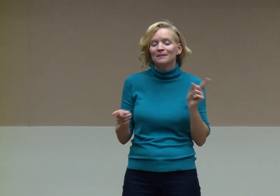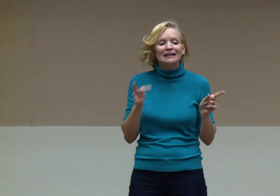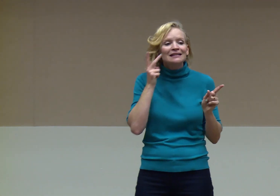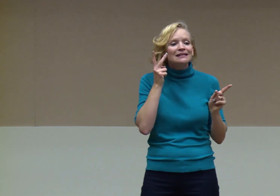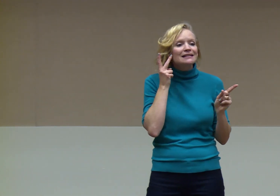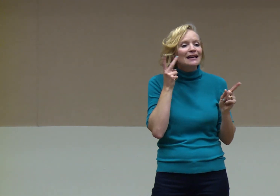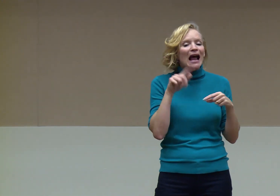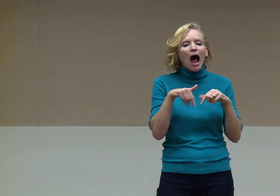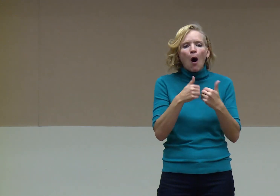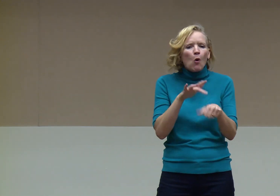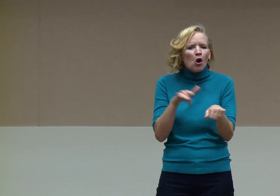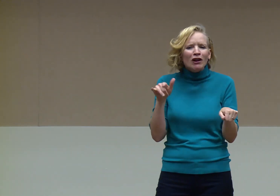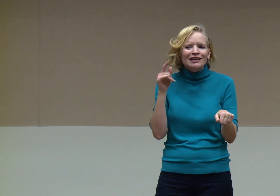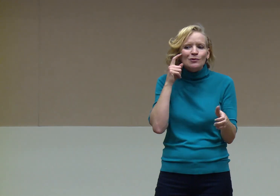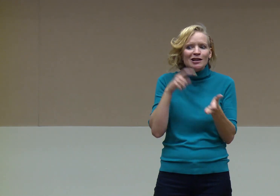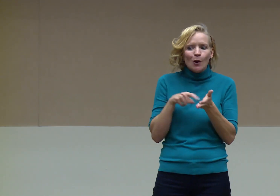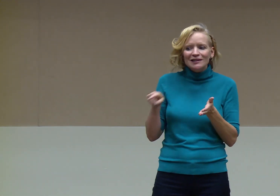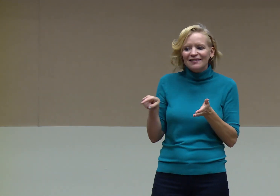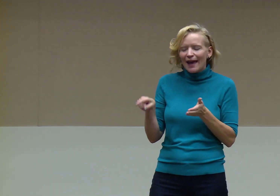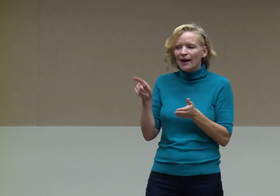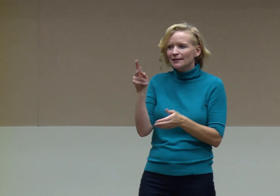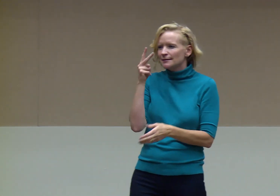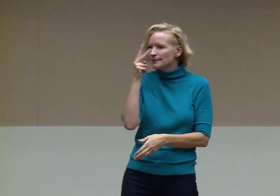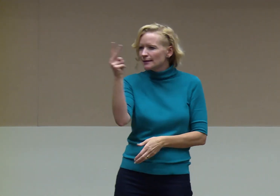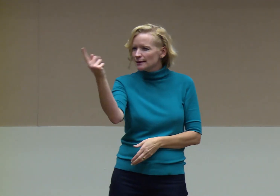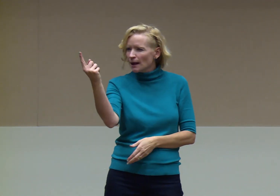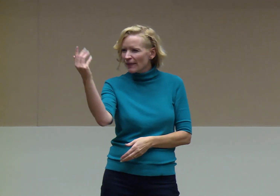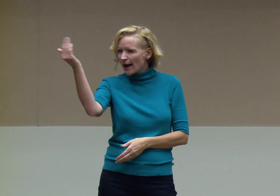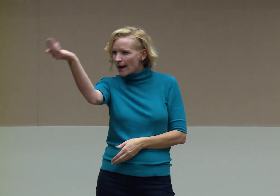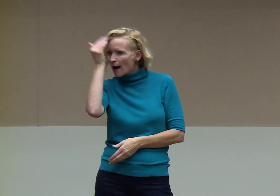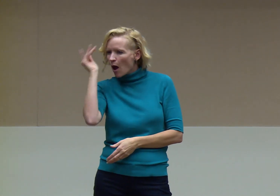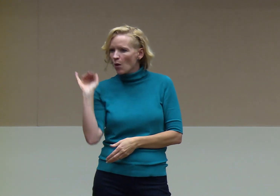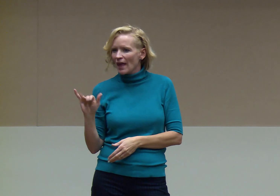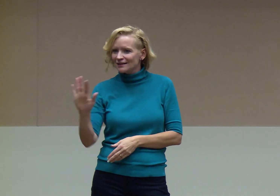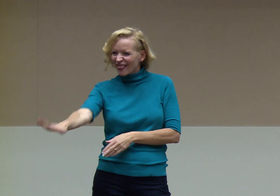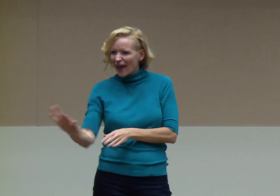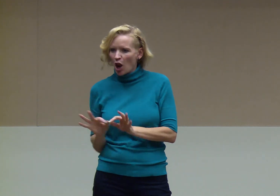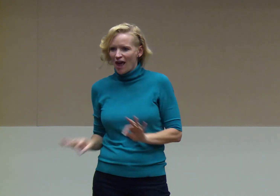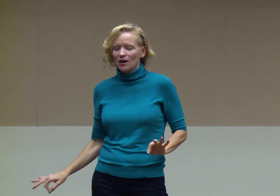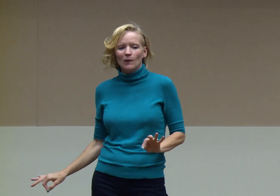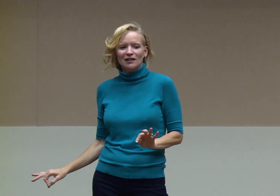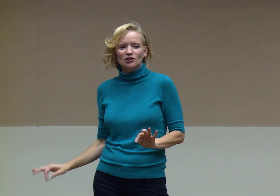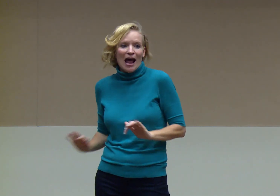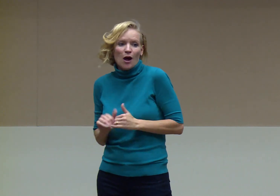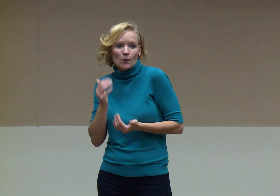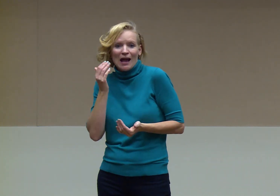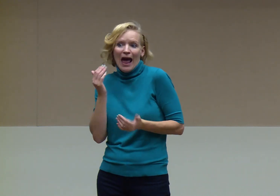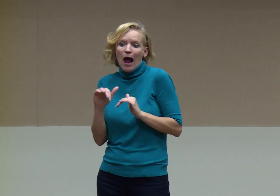So what I do is compare those two and figure out how we can identify language,